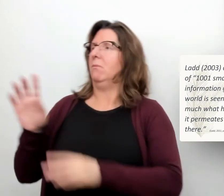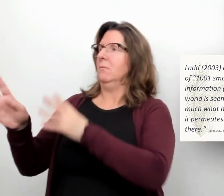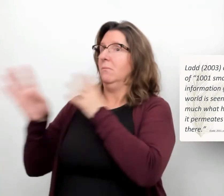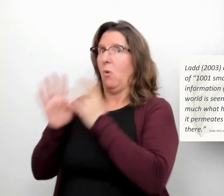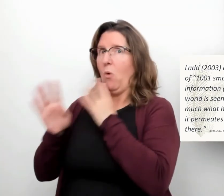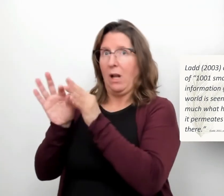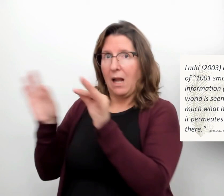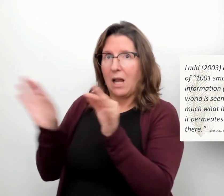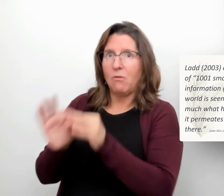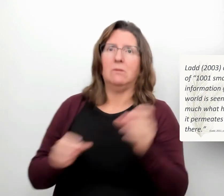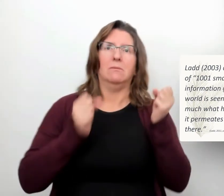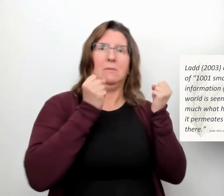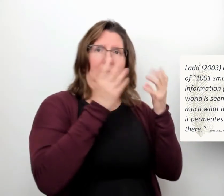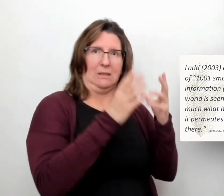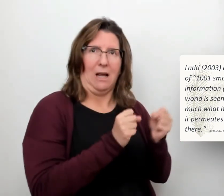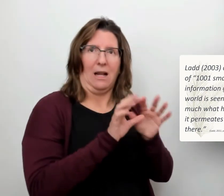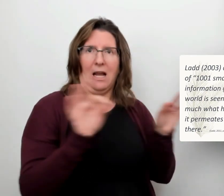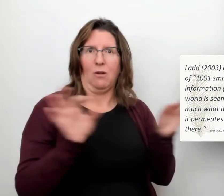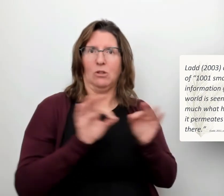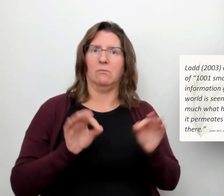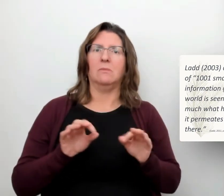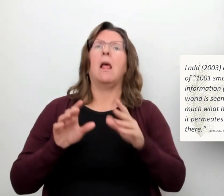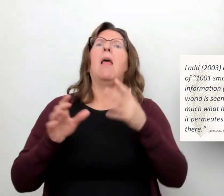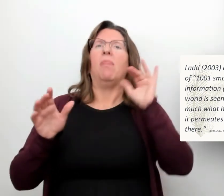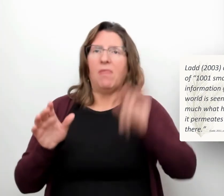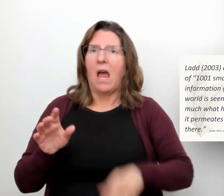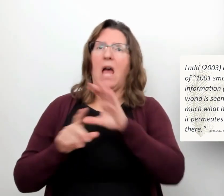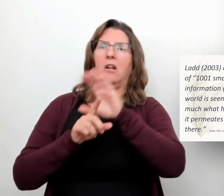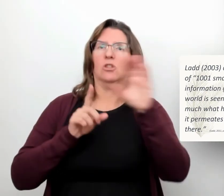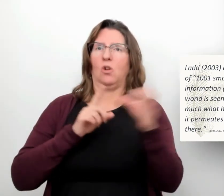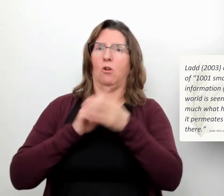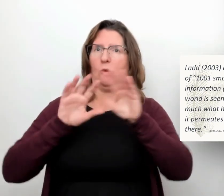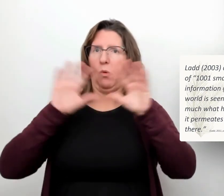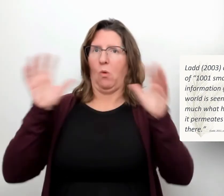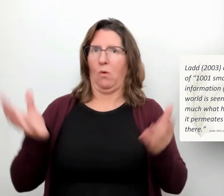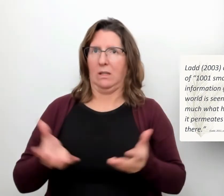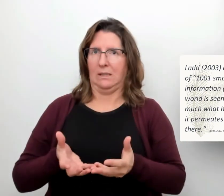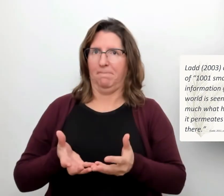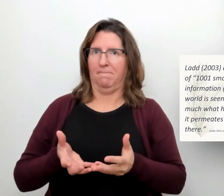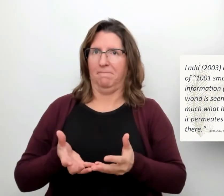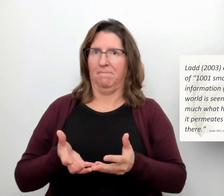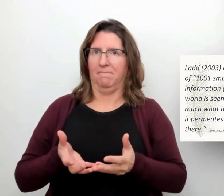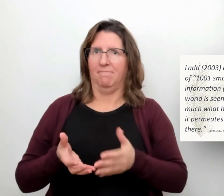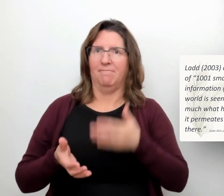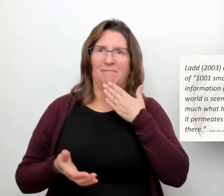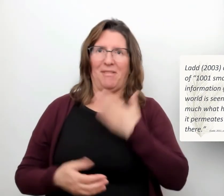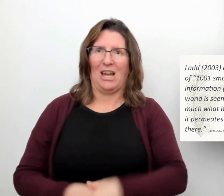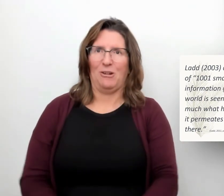WITHOUT giving up their deaf identity. They can have BOTH! That's cultural holism! Thank you!